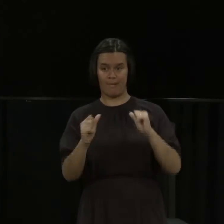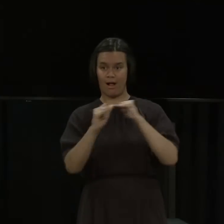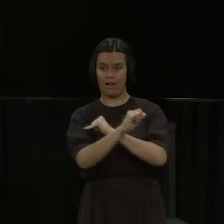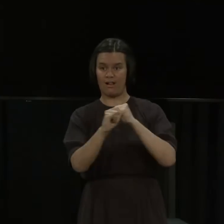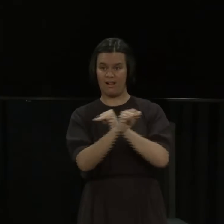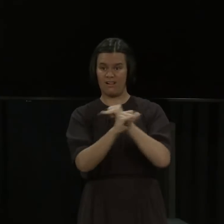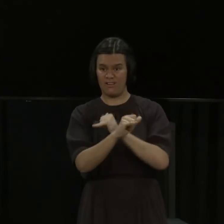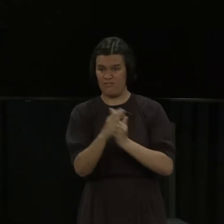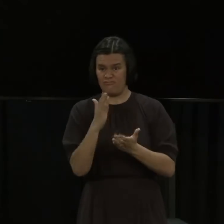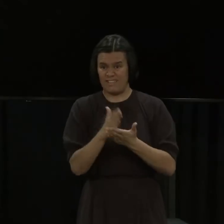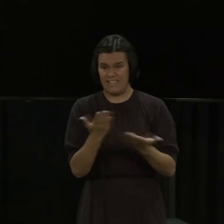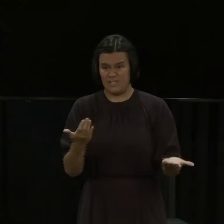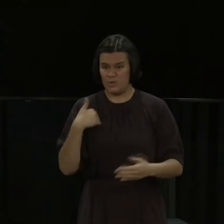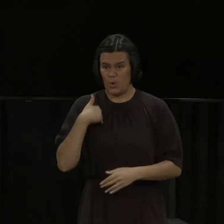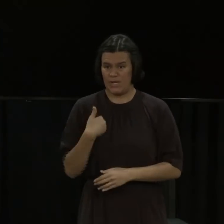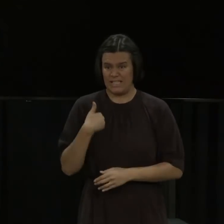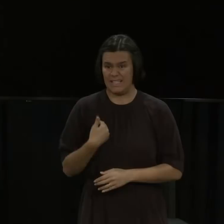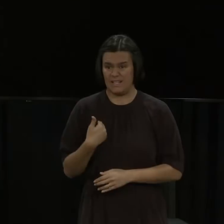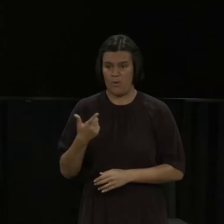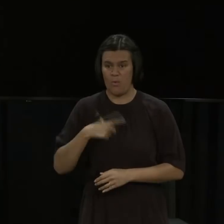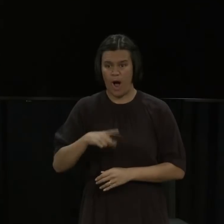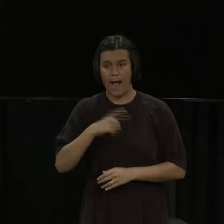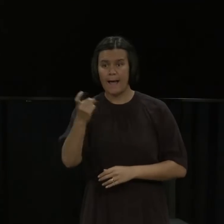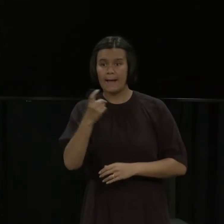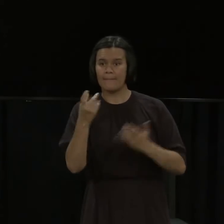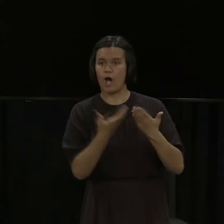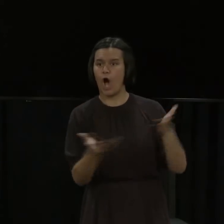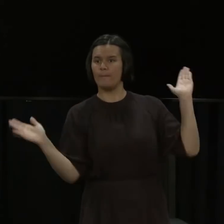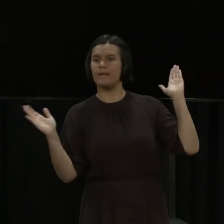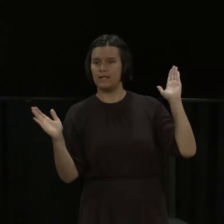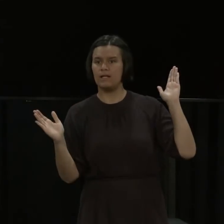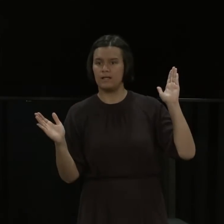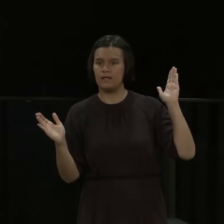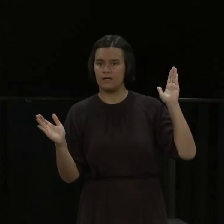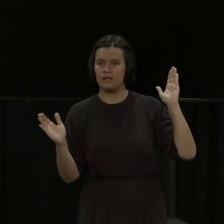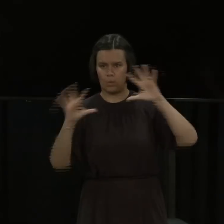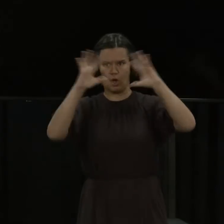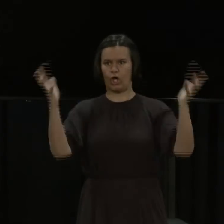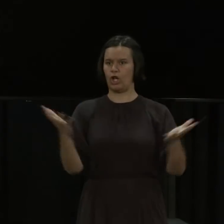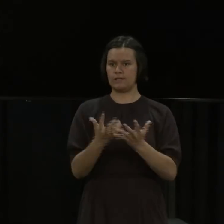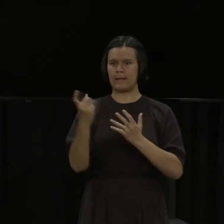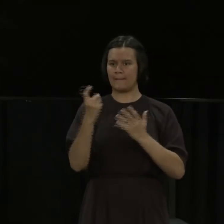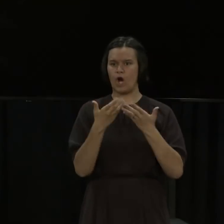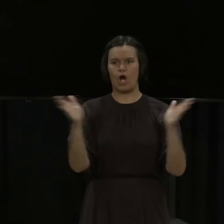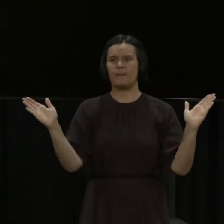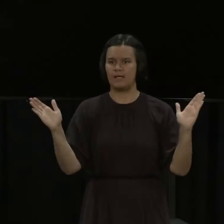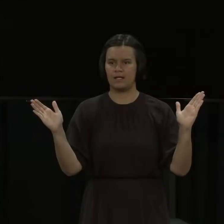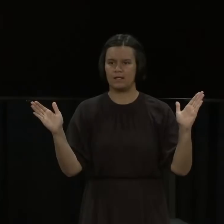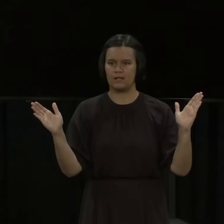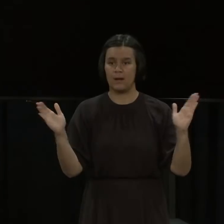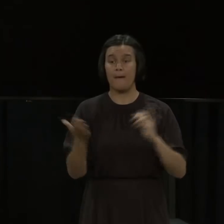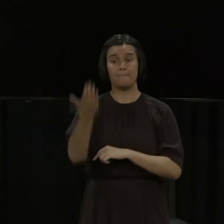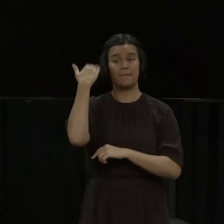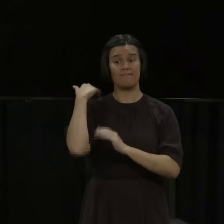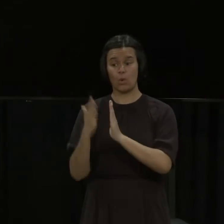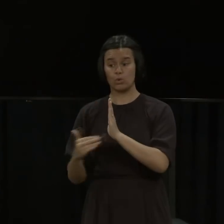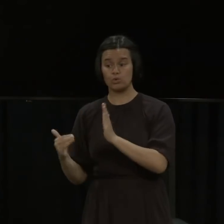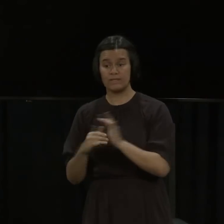there going to be a bubble in the ?>> The reality is we are moving to open the border. Discussions of a trans-Tasman